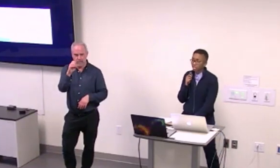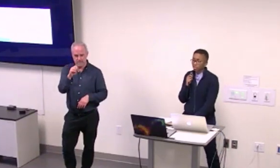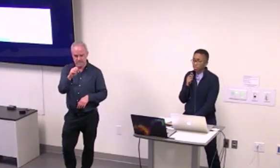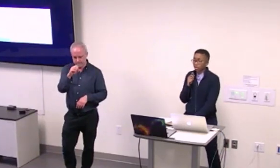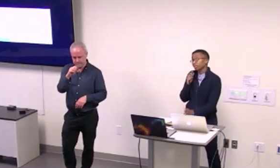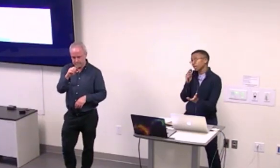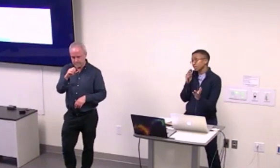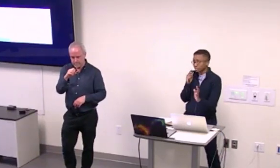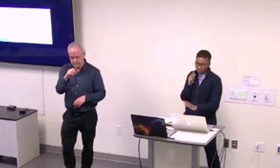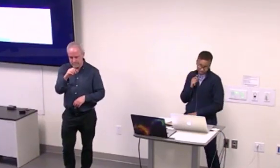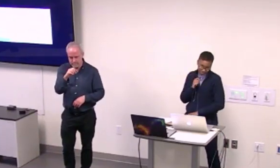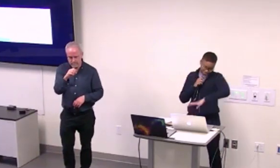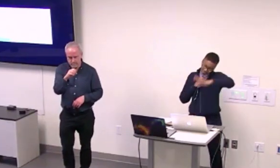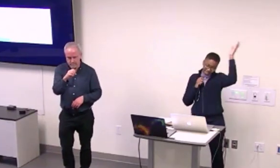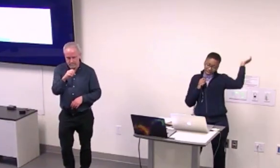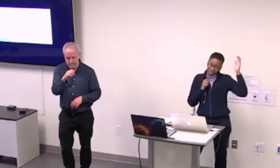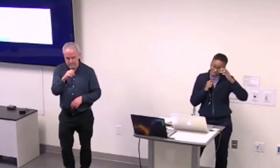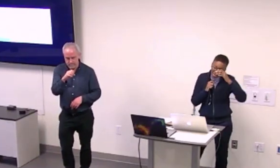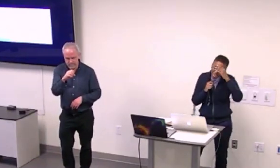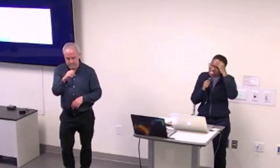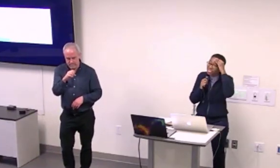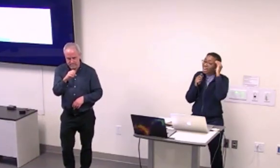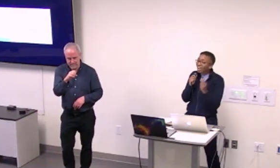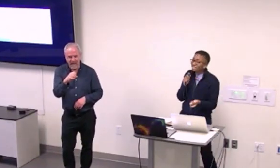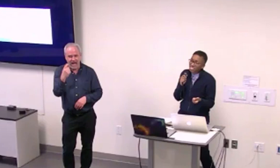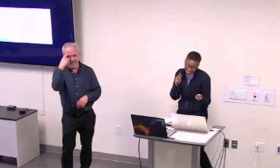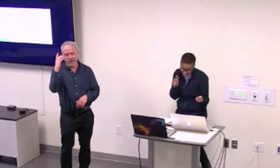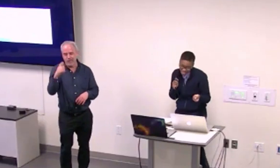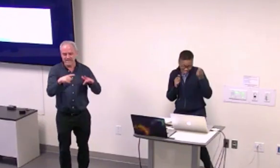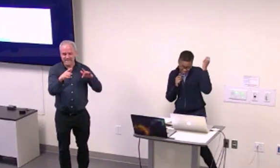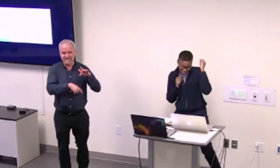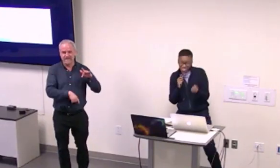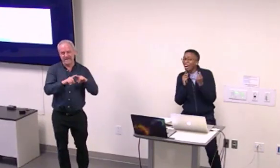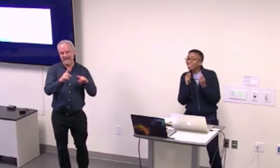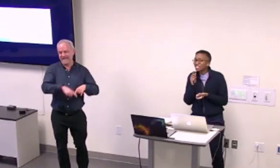I'm not going to skip it. And the conver, and the conversation